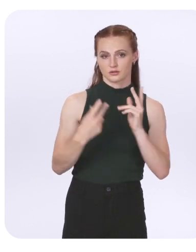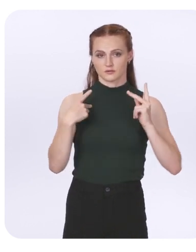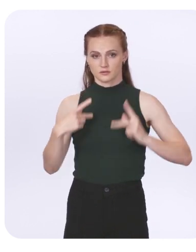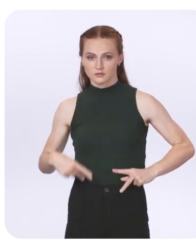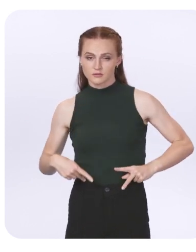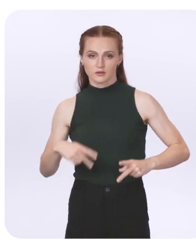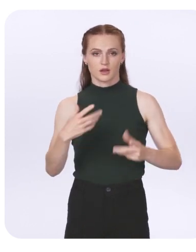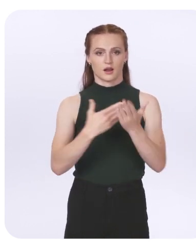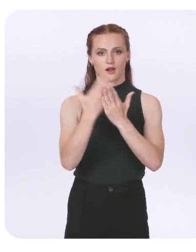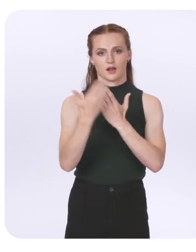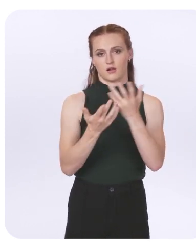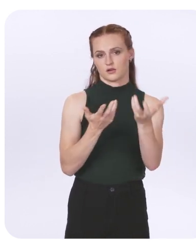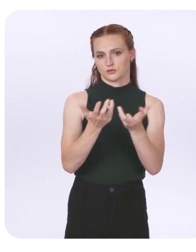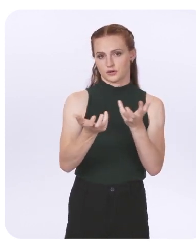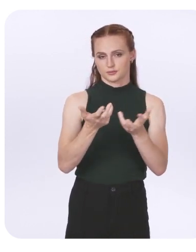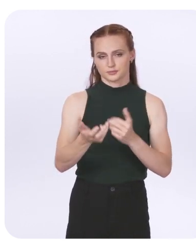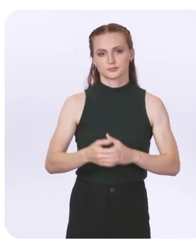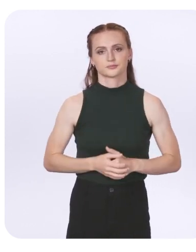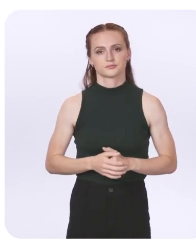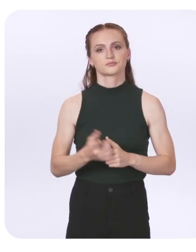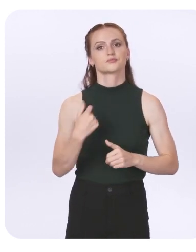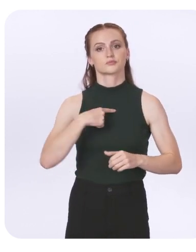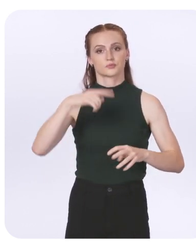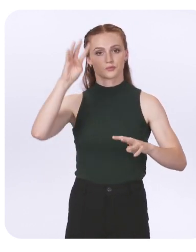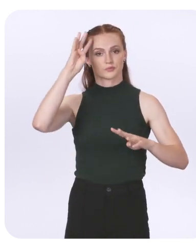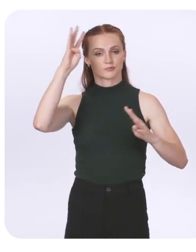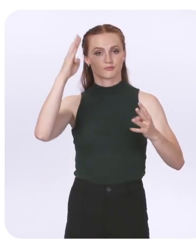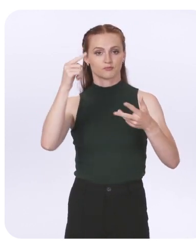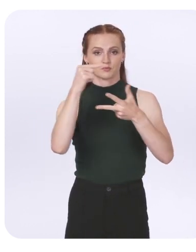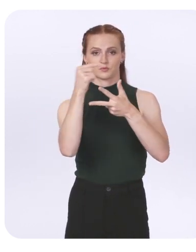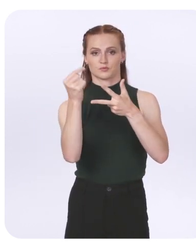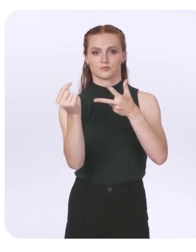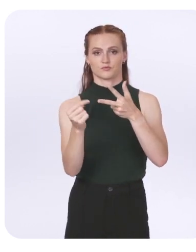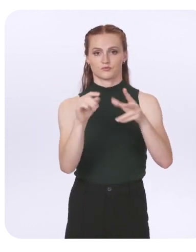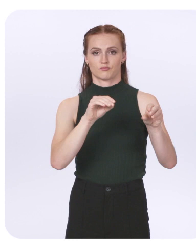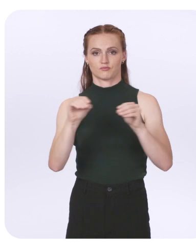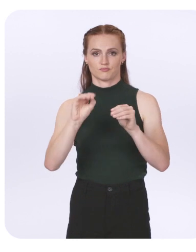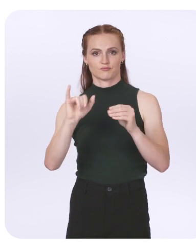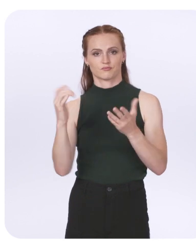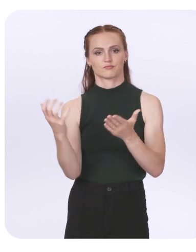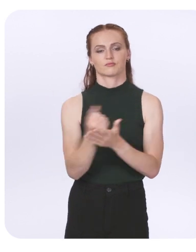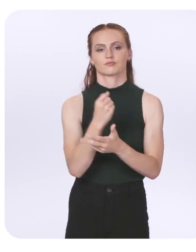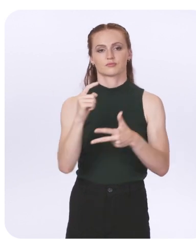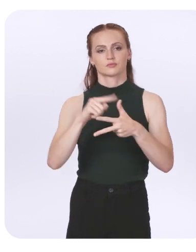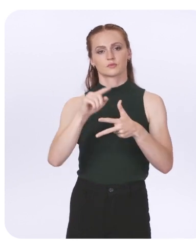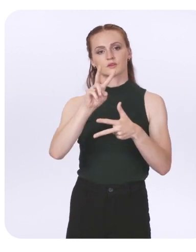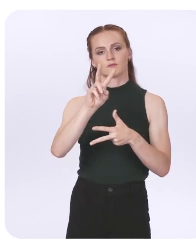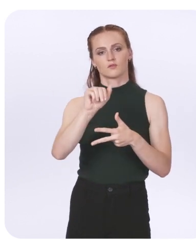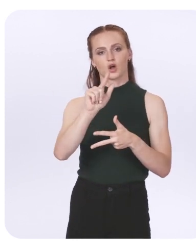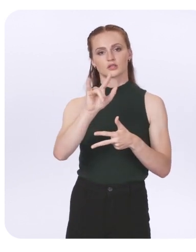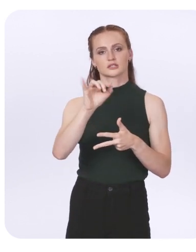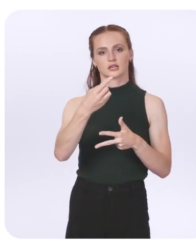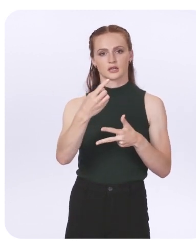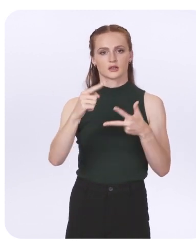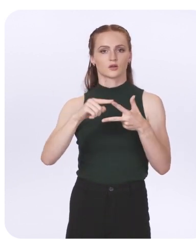So we came up with three core movement mechanics that take advantage of these, namely vaulting, rappelling and leaning.